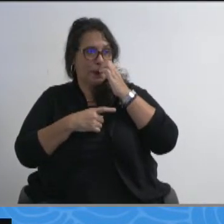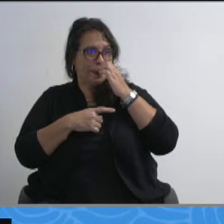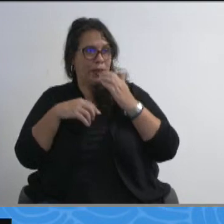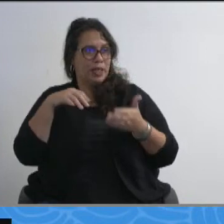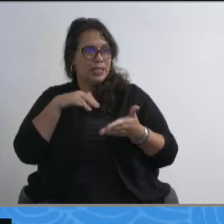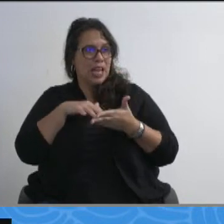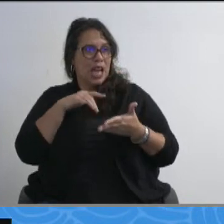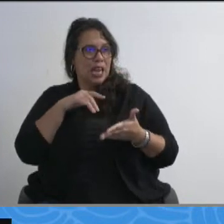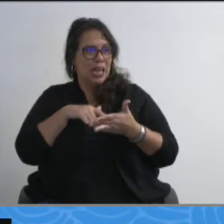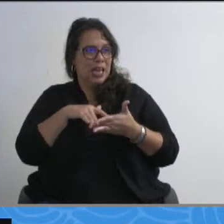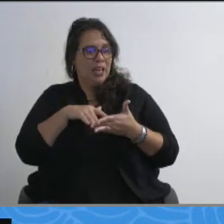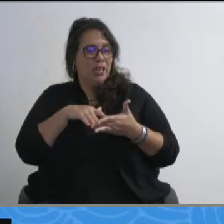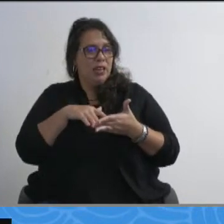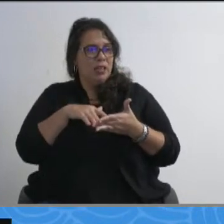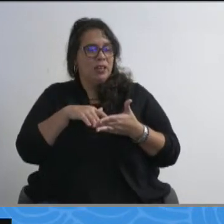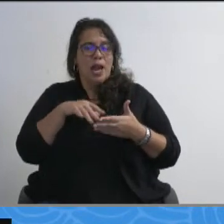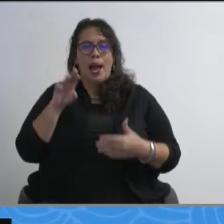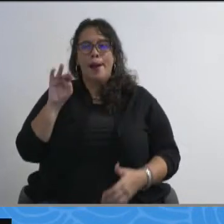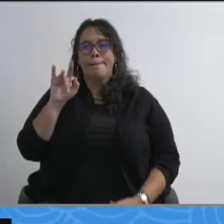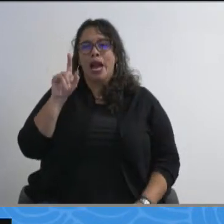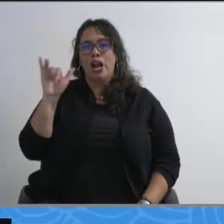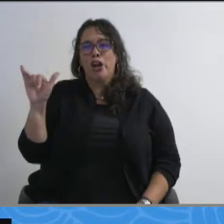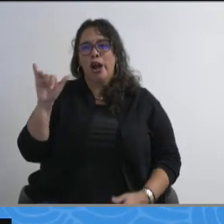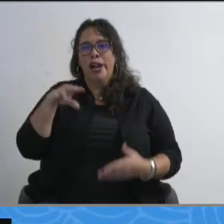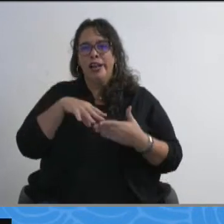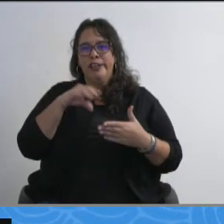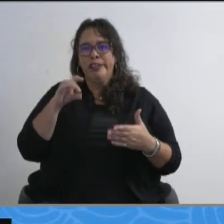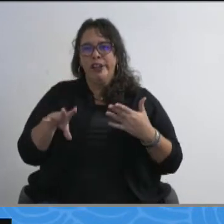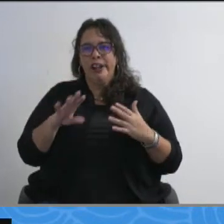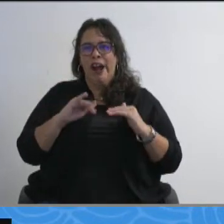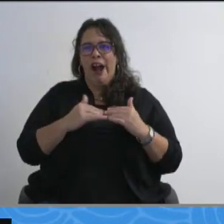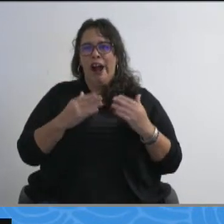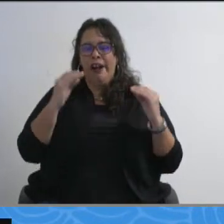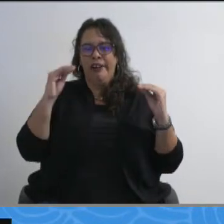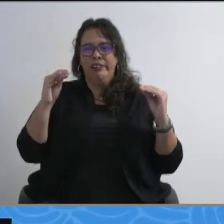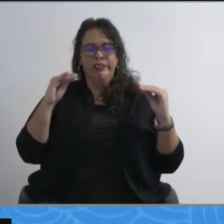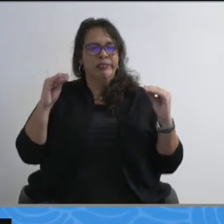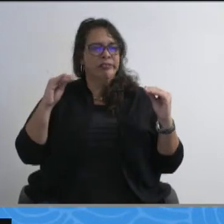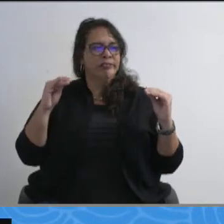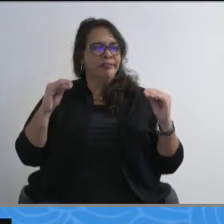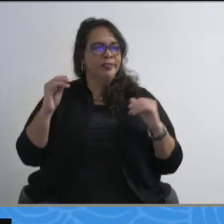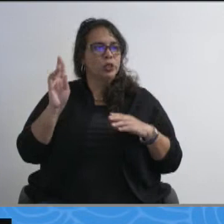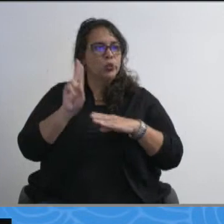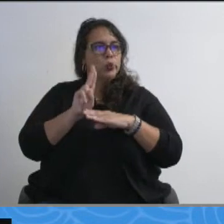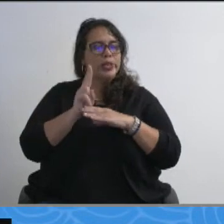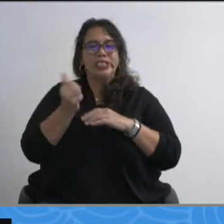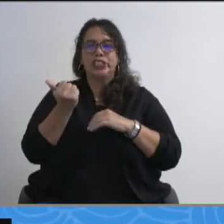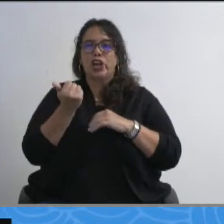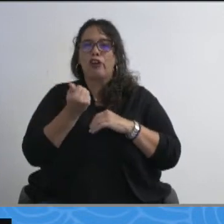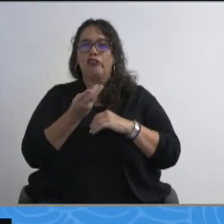regarding our minority students and how they're taught. We used a couple of metrics to do this analysis.